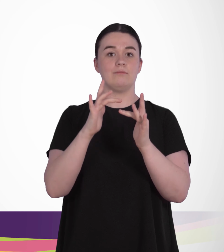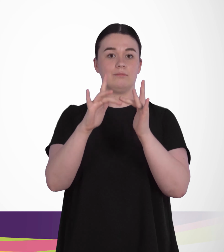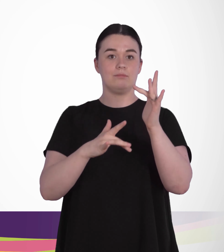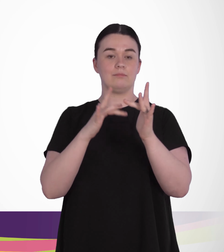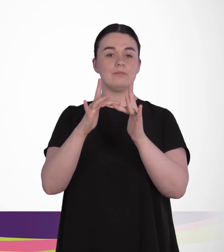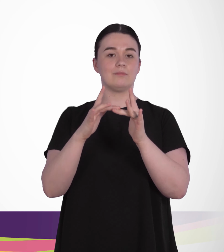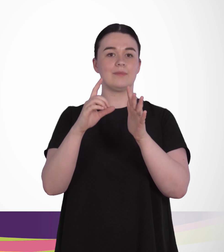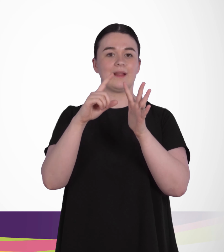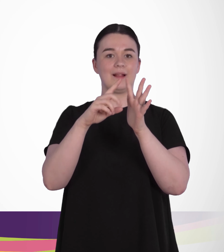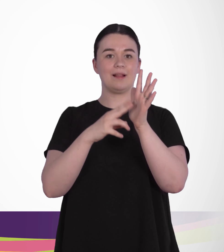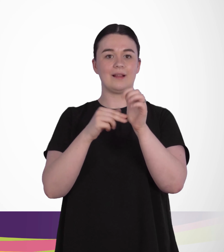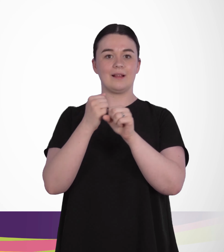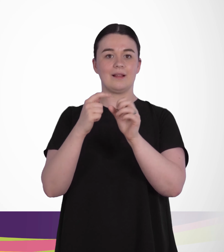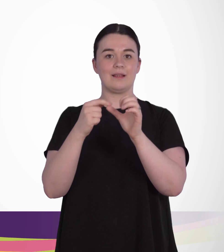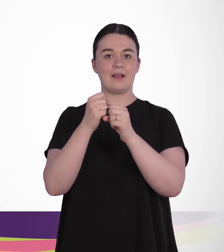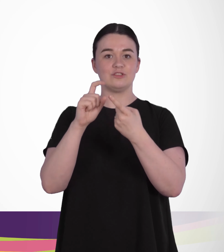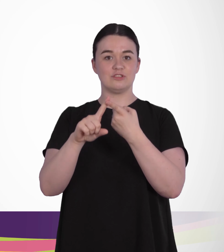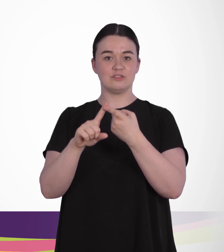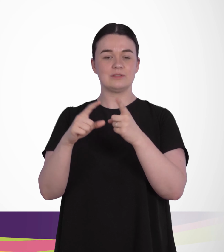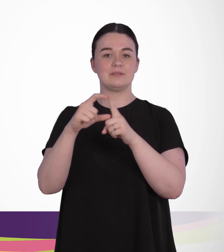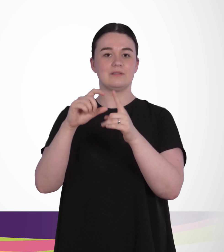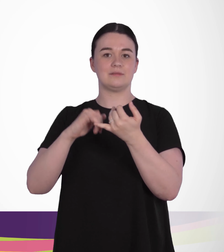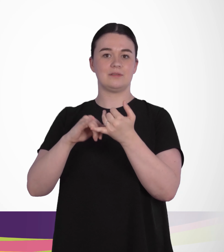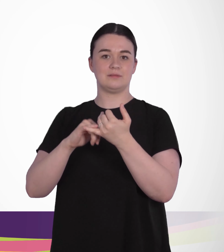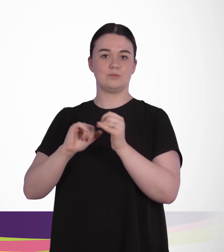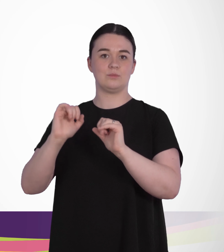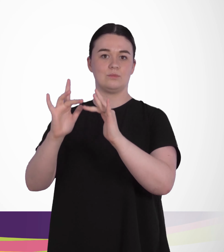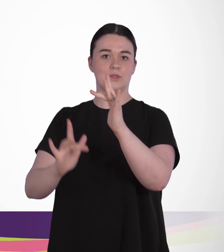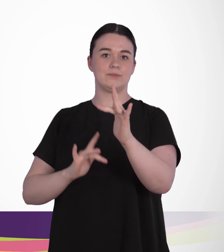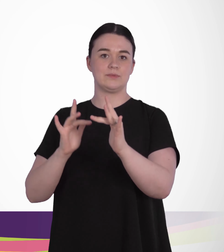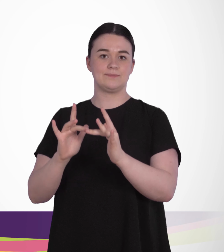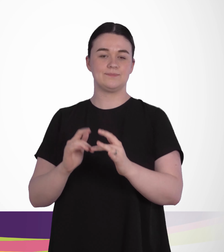https://engage.dss.gov.au/early-years-strategy-view-public-submissions/